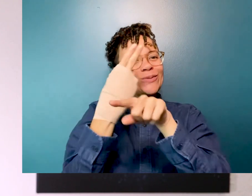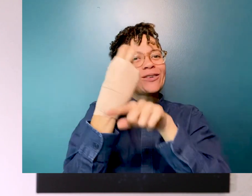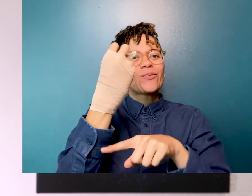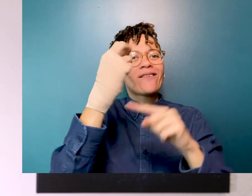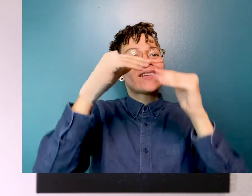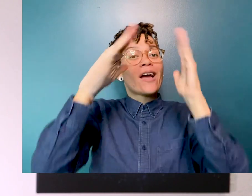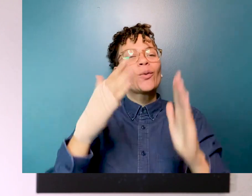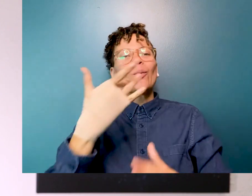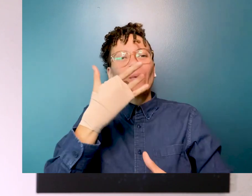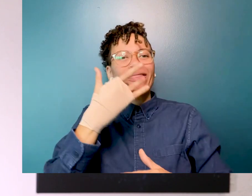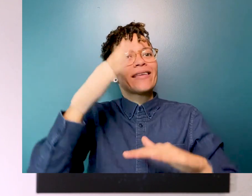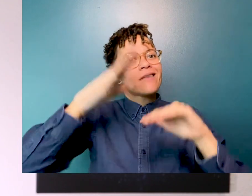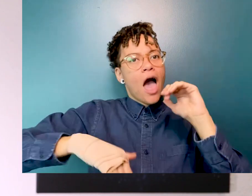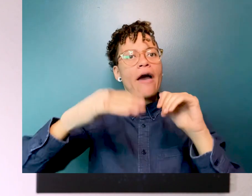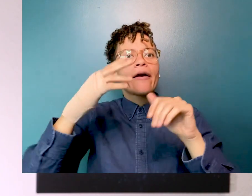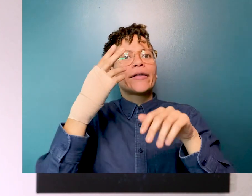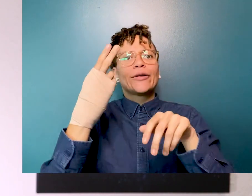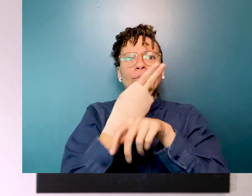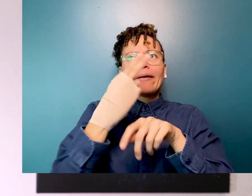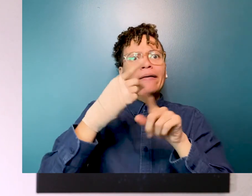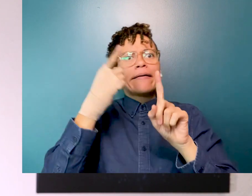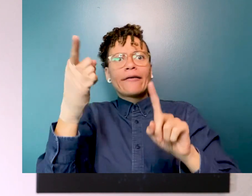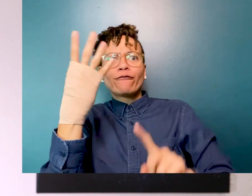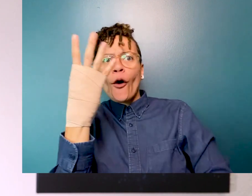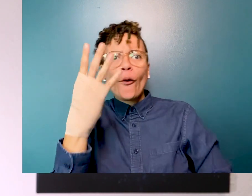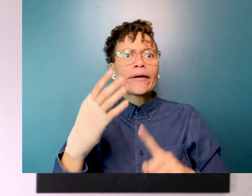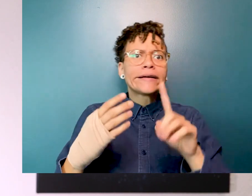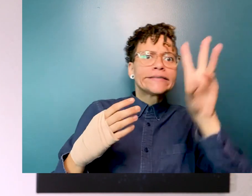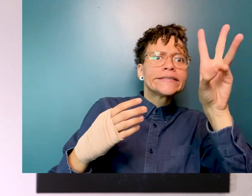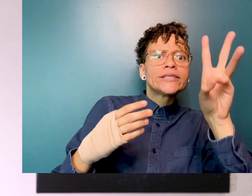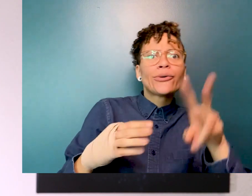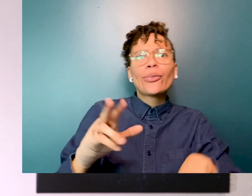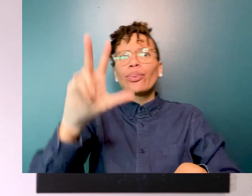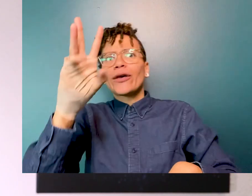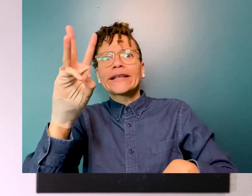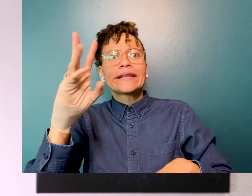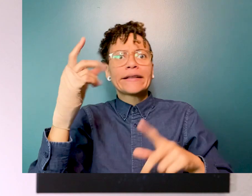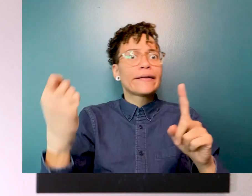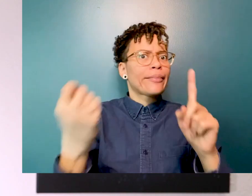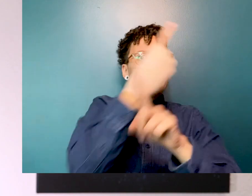So this is actually probably a reason why there are 12 houses to begin with rather than